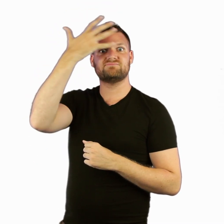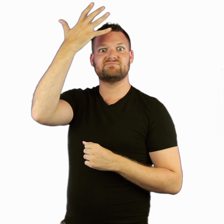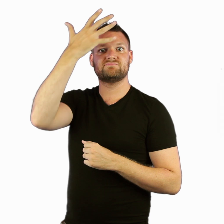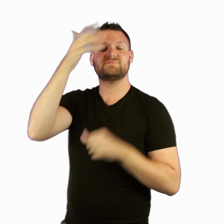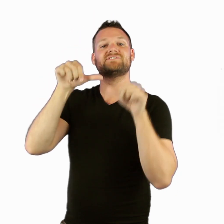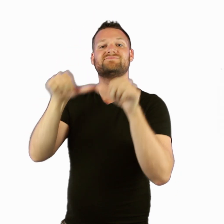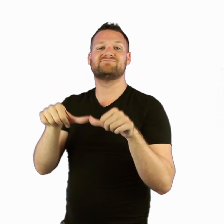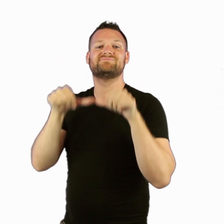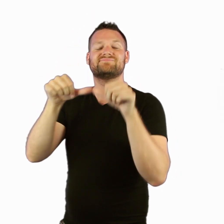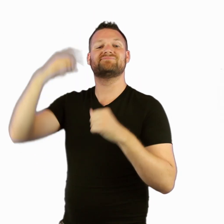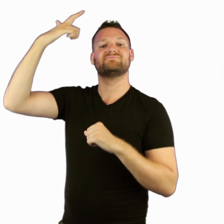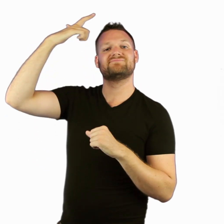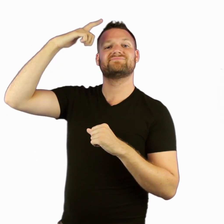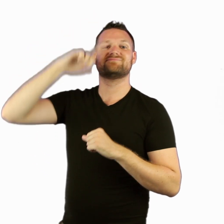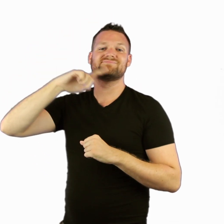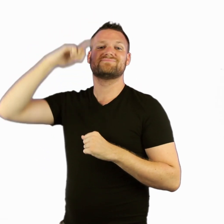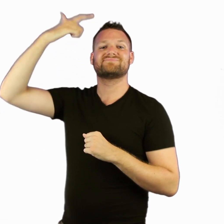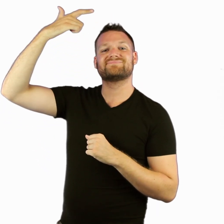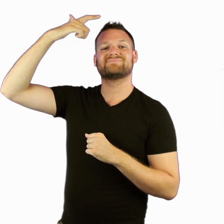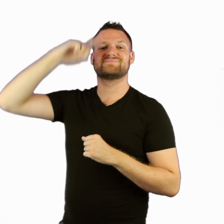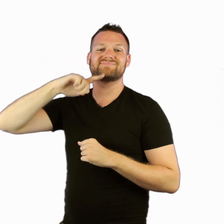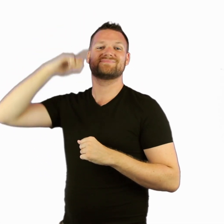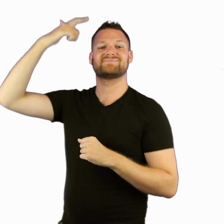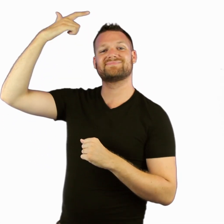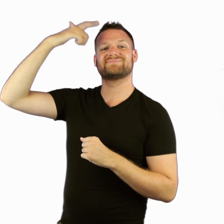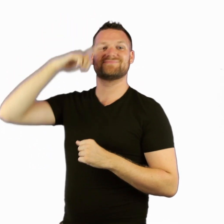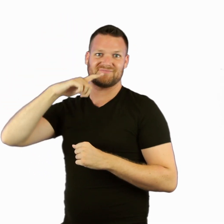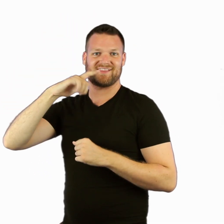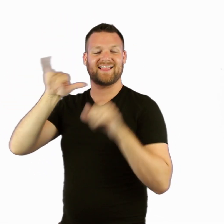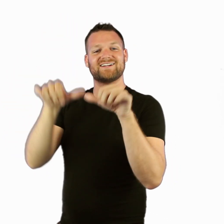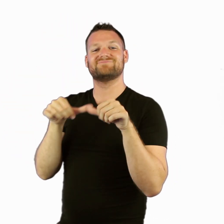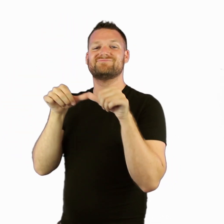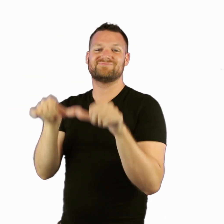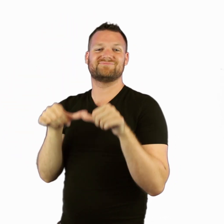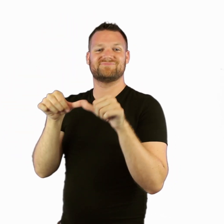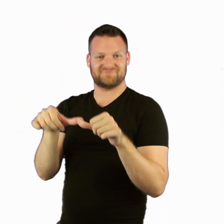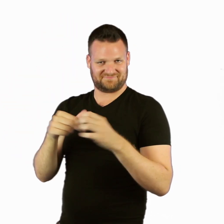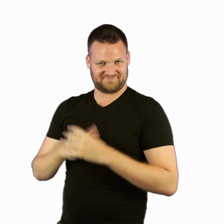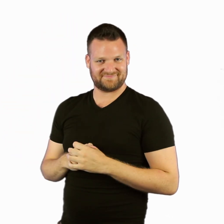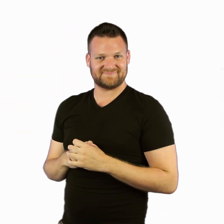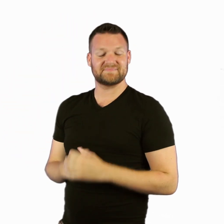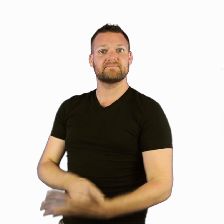Signs alternate repeatedly from a lower to higher location, creating rhyme.